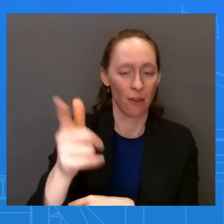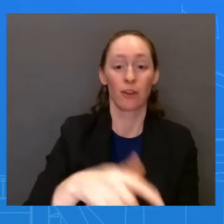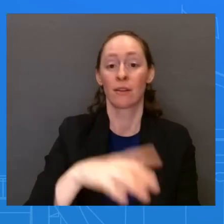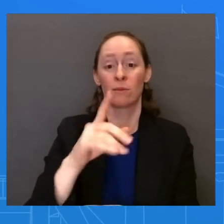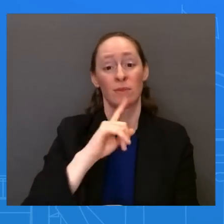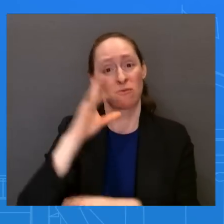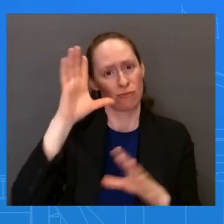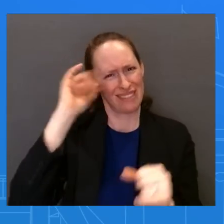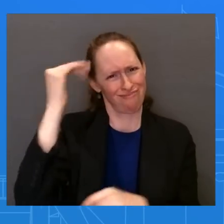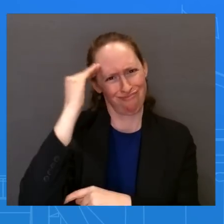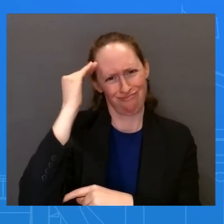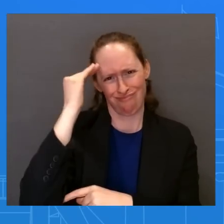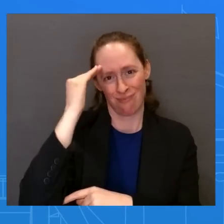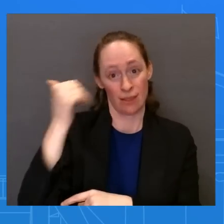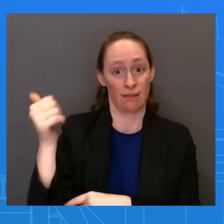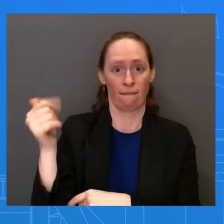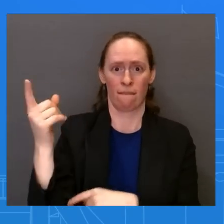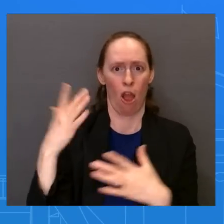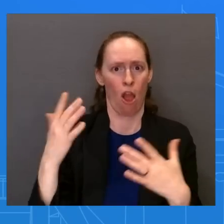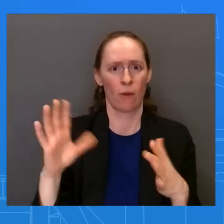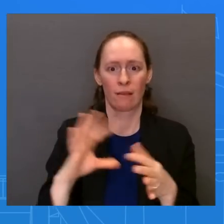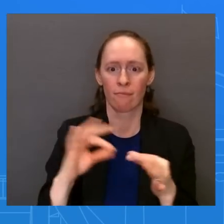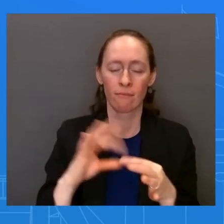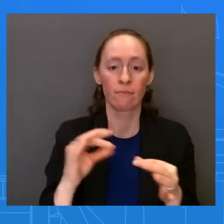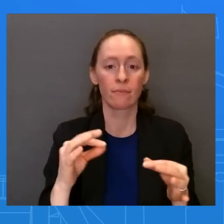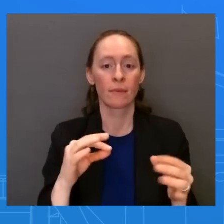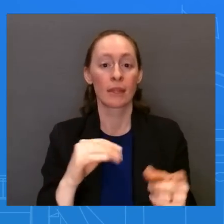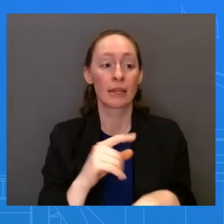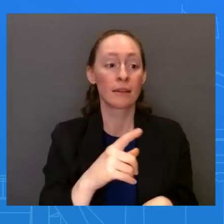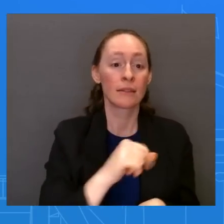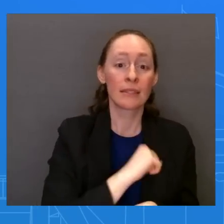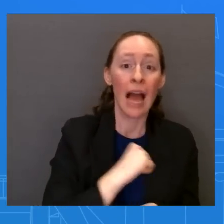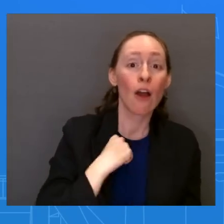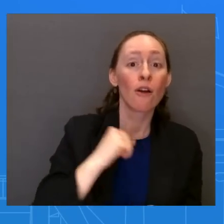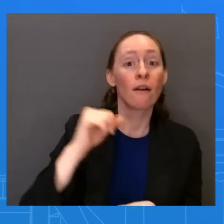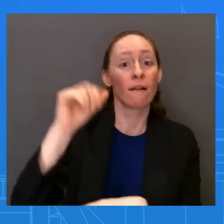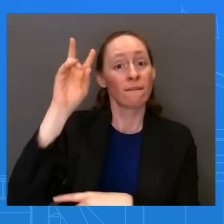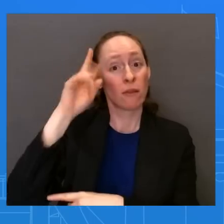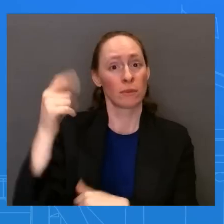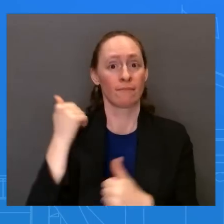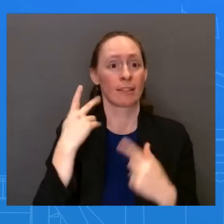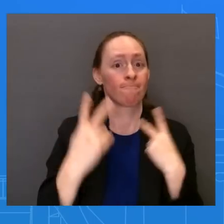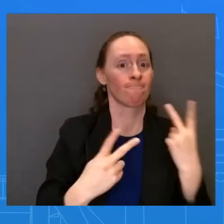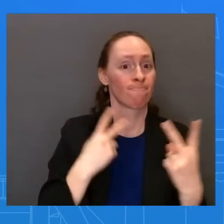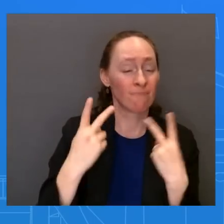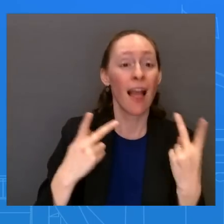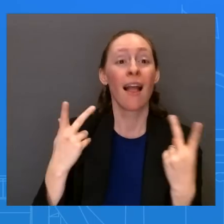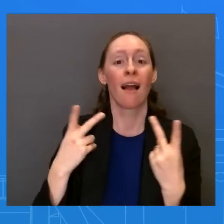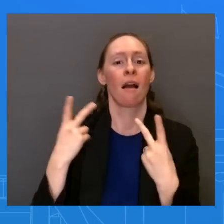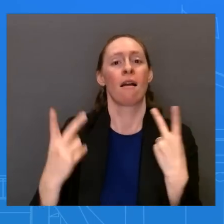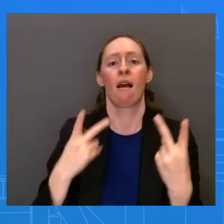as a Vice President, and as -- during the campaign, and now as President -- he looks forward to working in a bipartisan way